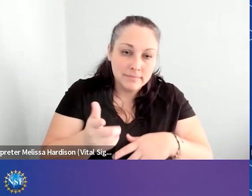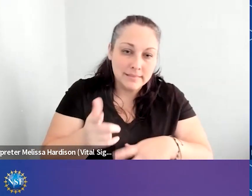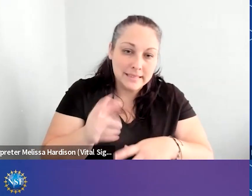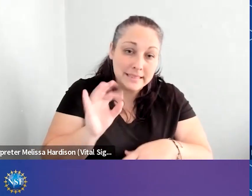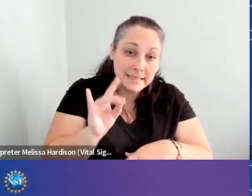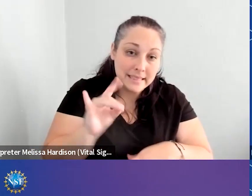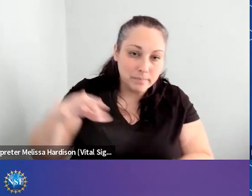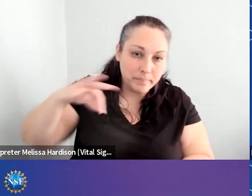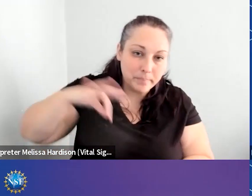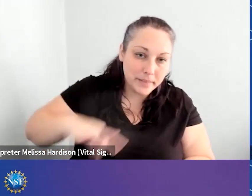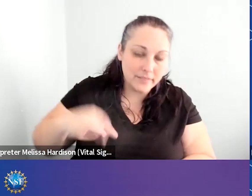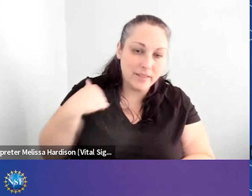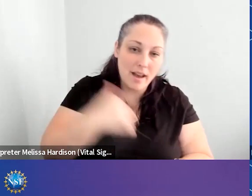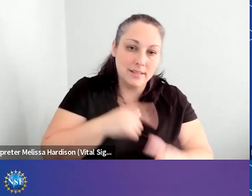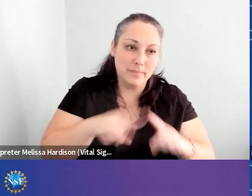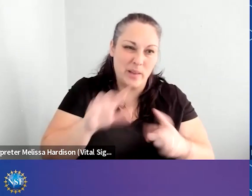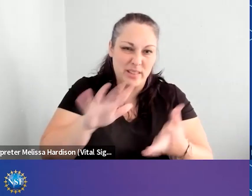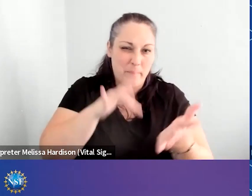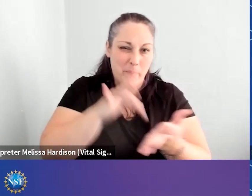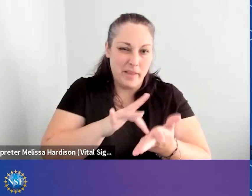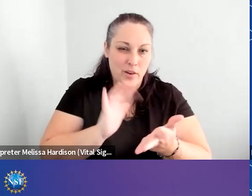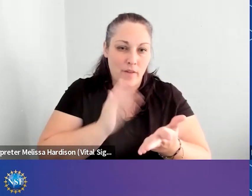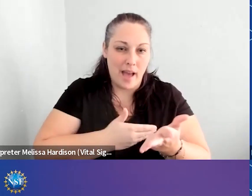at the most recent solicitation as you move forward.